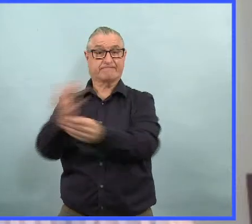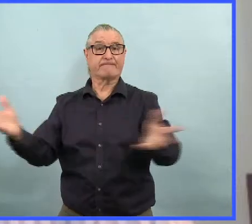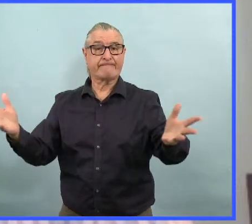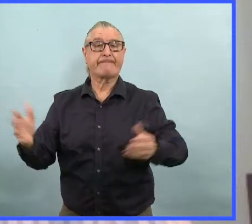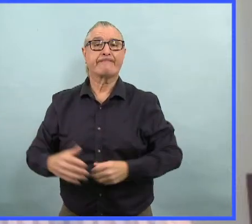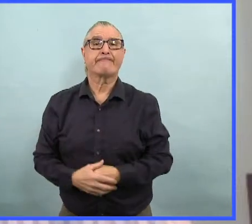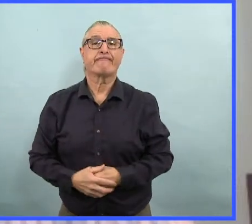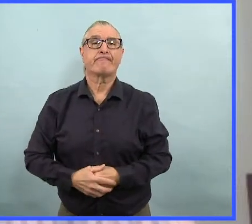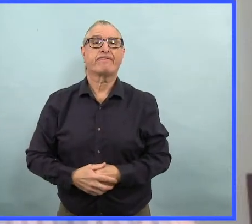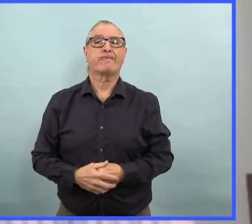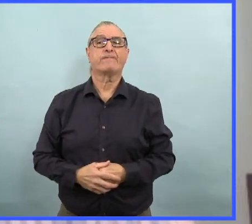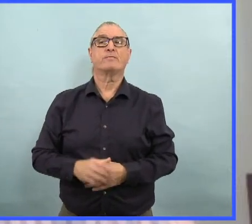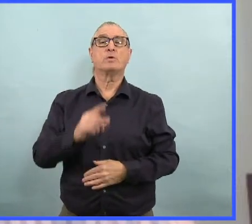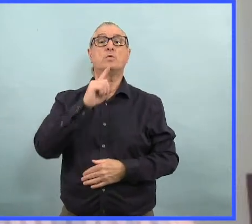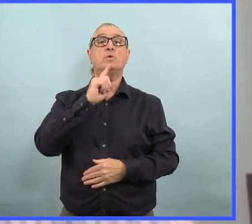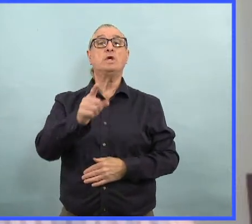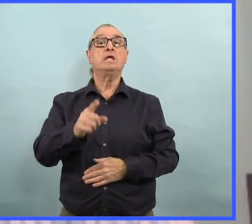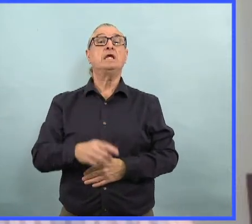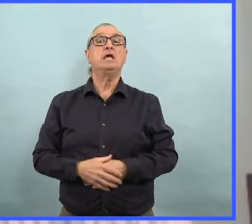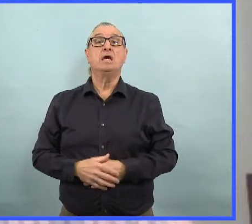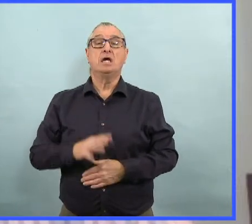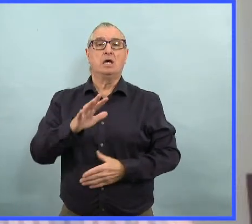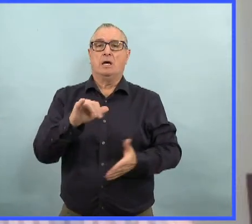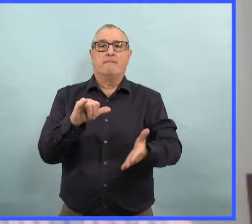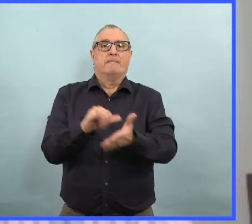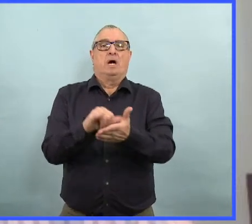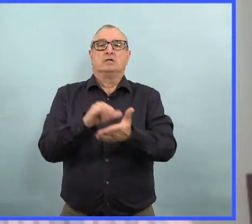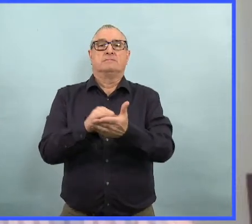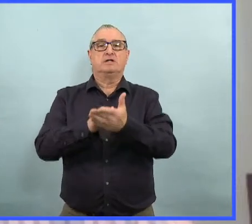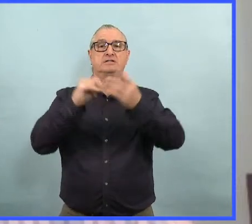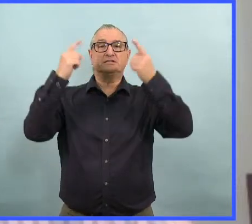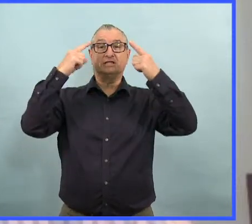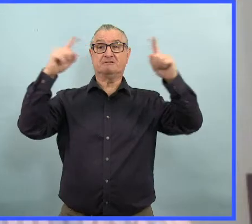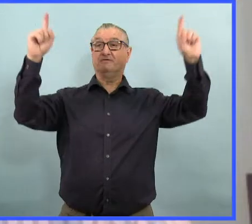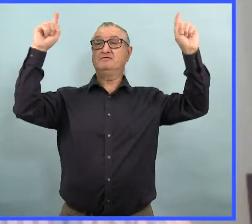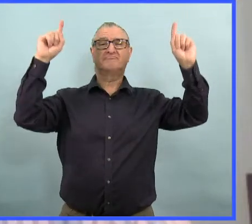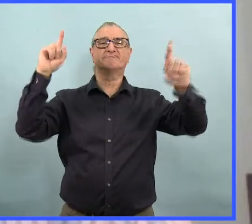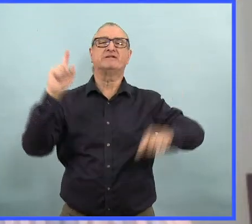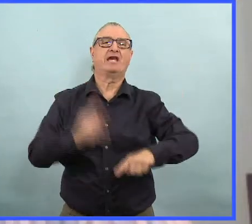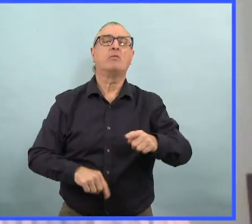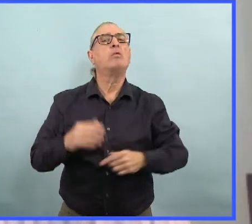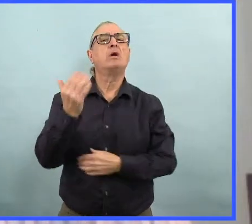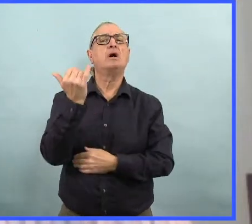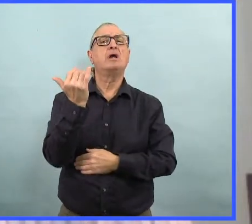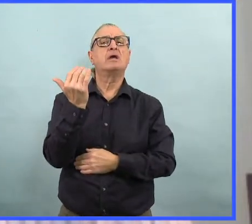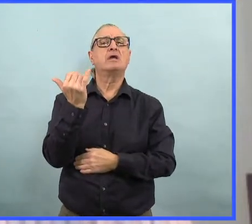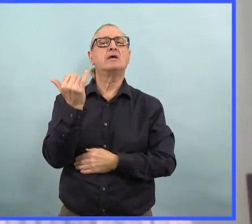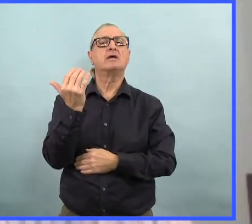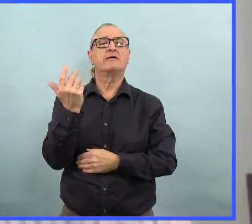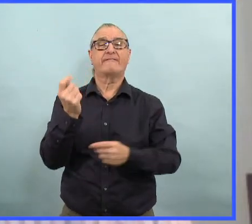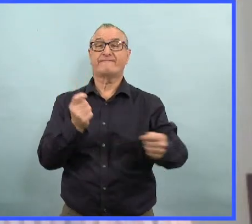would not be nearly as effective so we do need to change our approach to that so it is a change